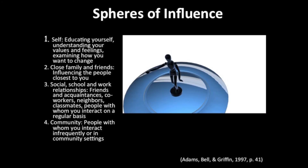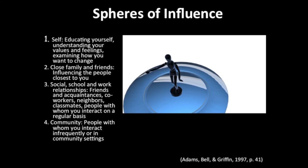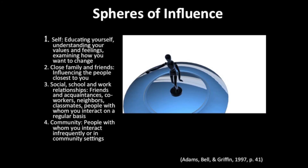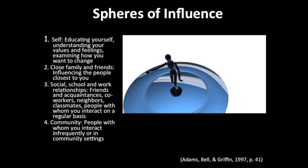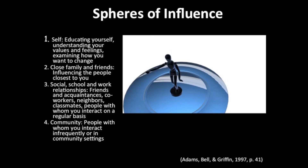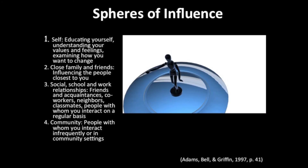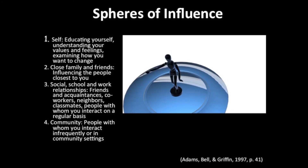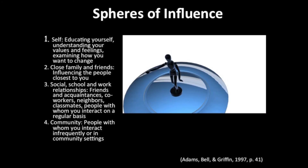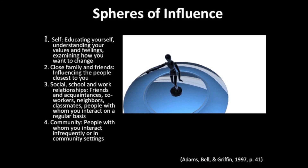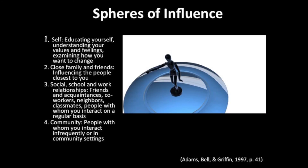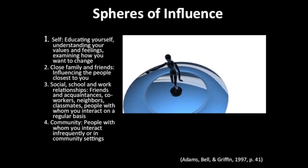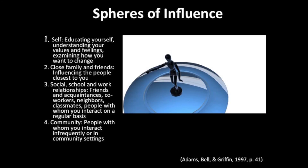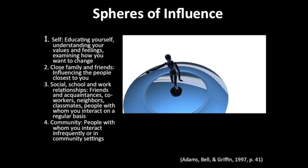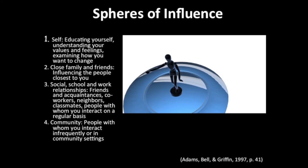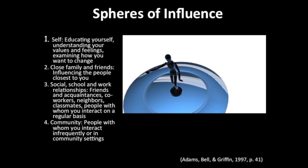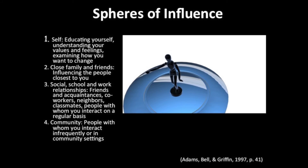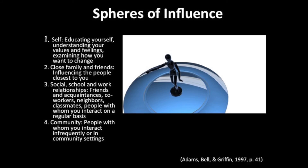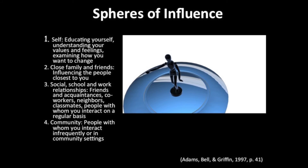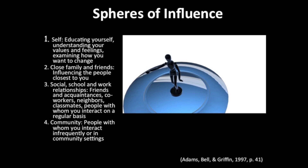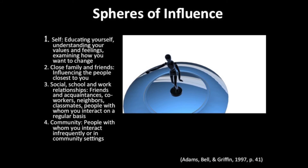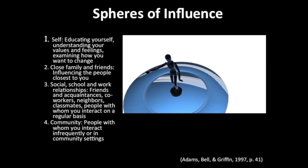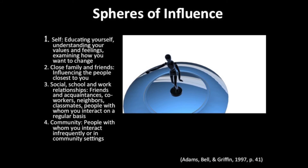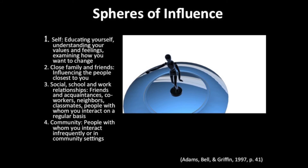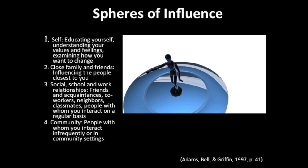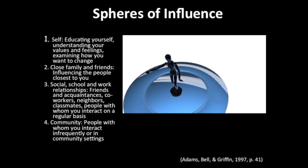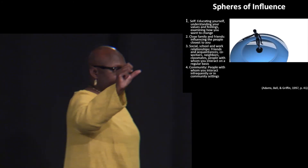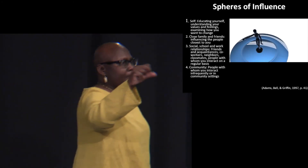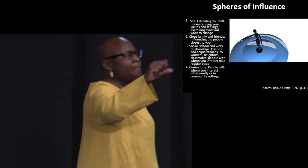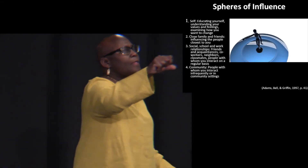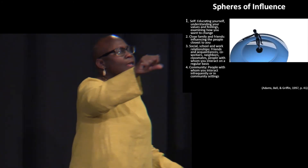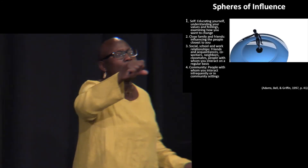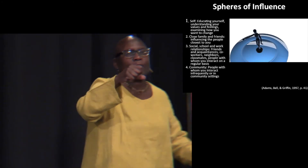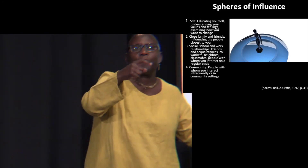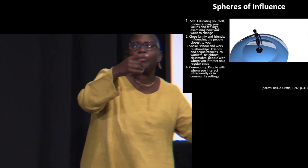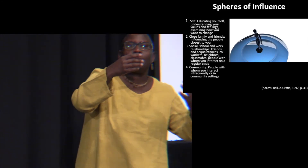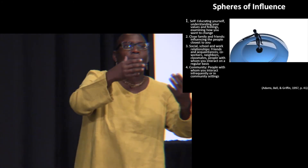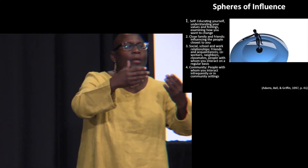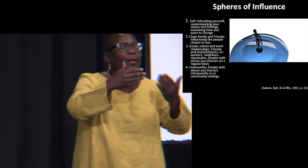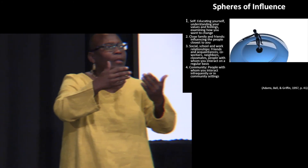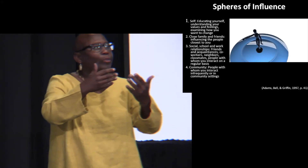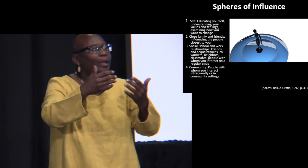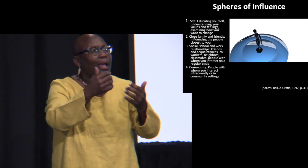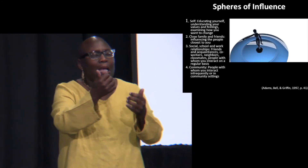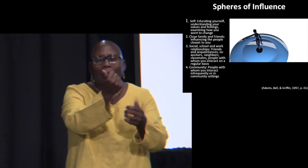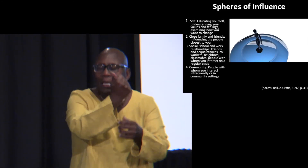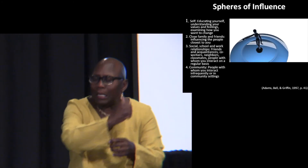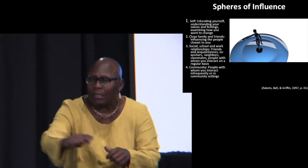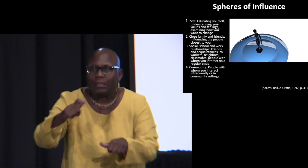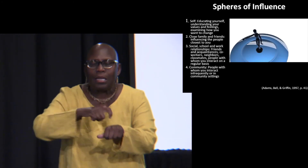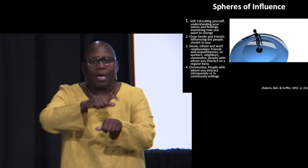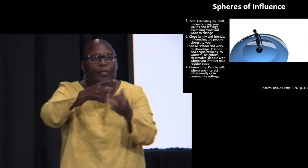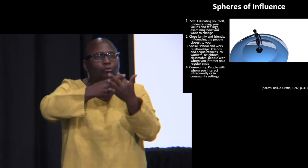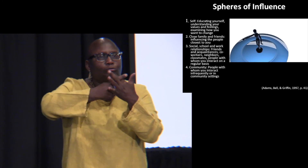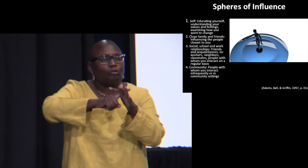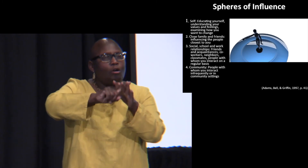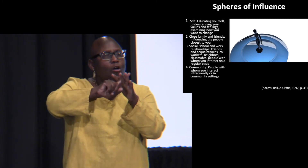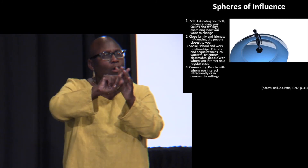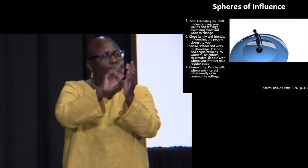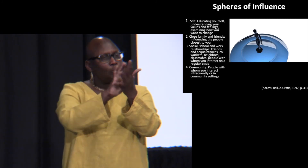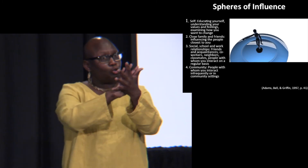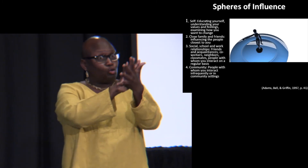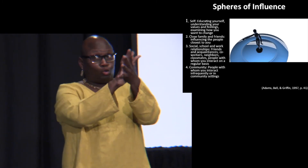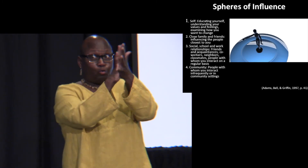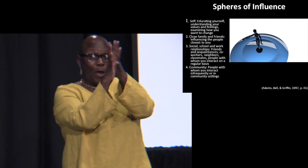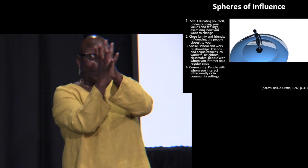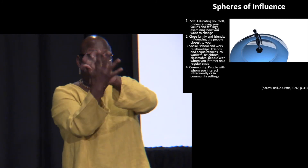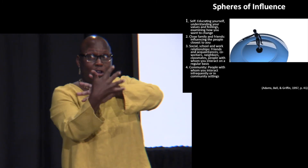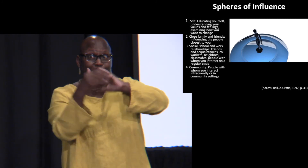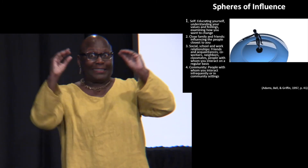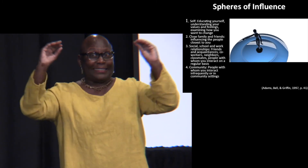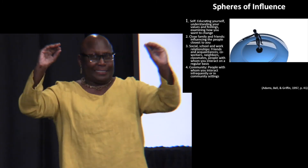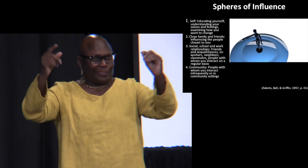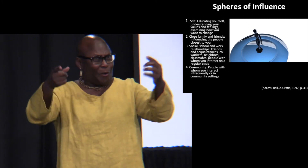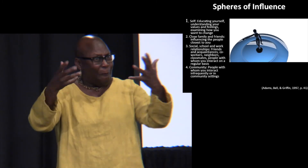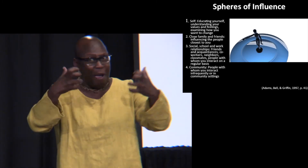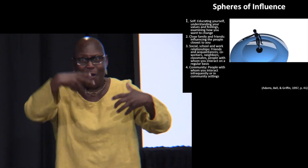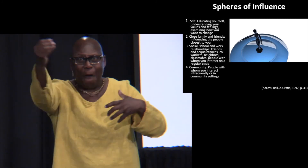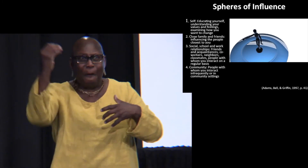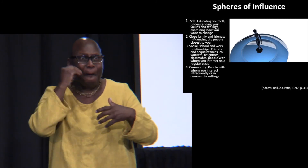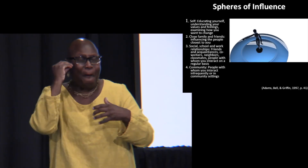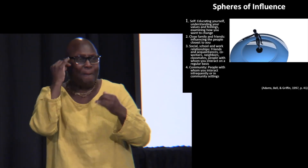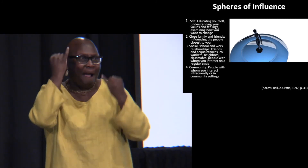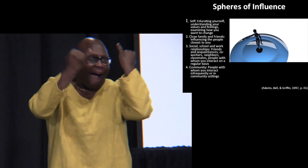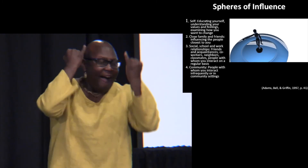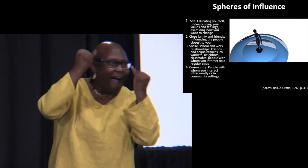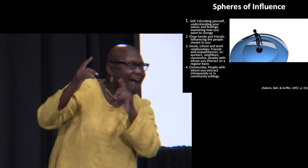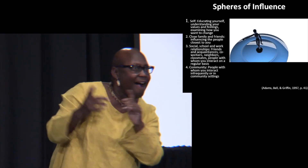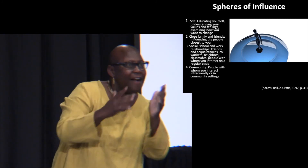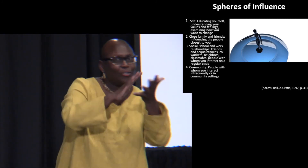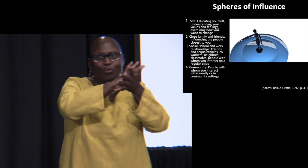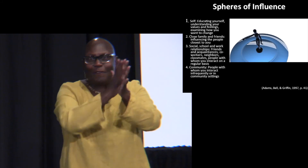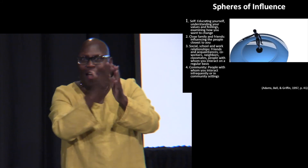First cognitive pedagogy or CP, then equality versus equity. Finally sphere of influence. Right?